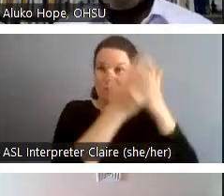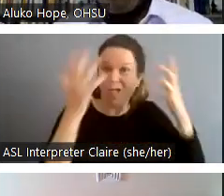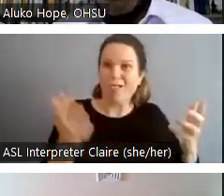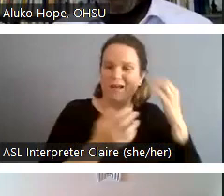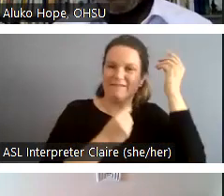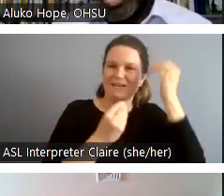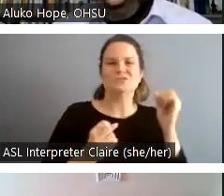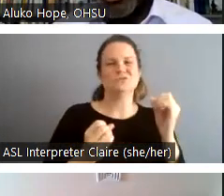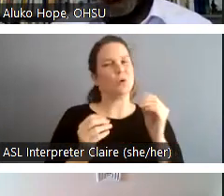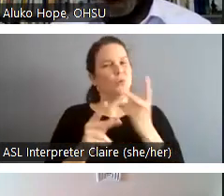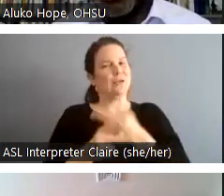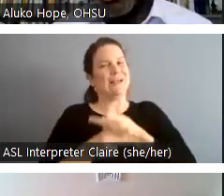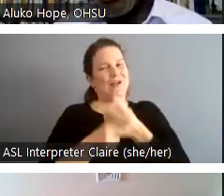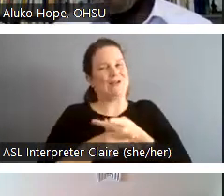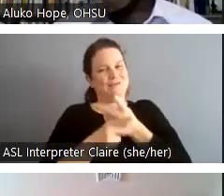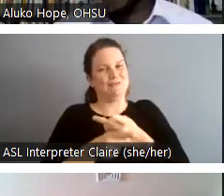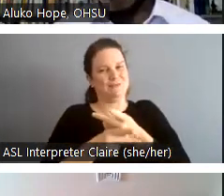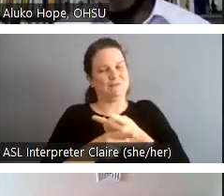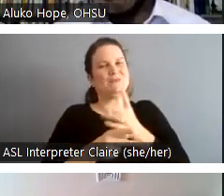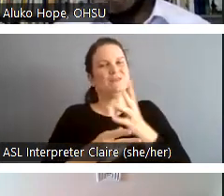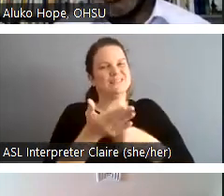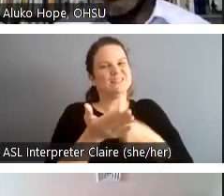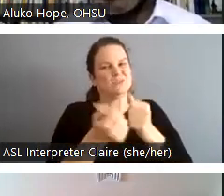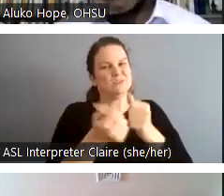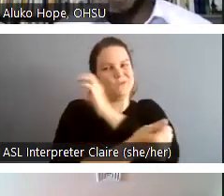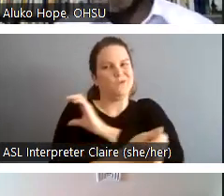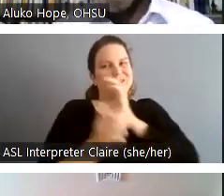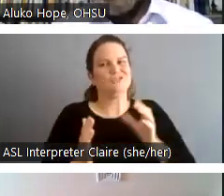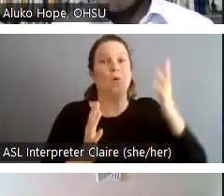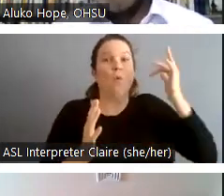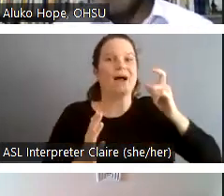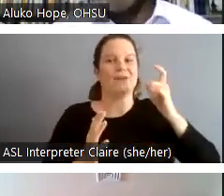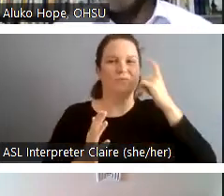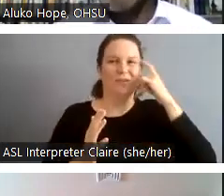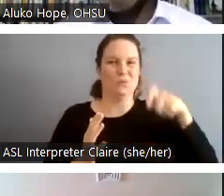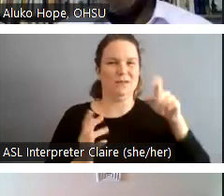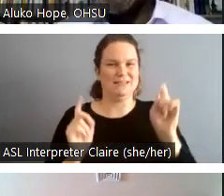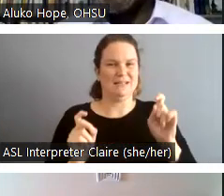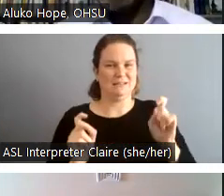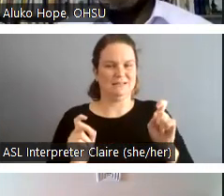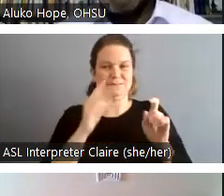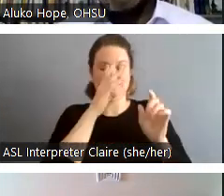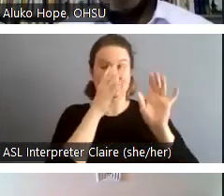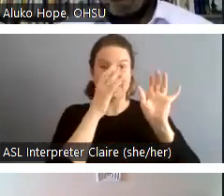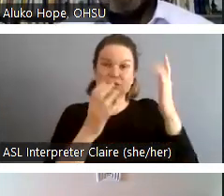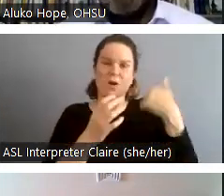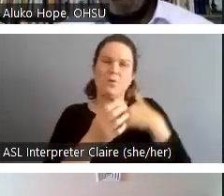think it's careful to talk about your, with your clinicians sort of what the reason is for getting tested, and then that's why we work with speech